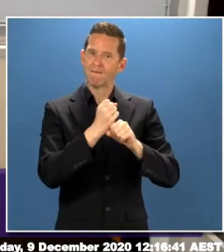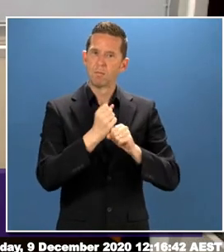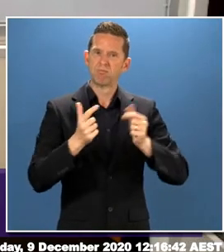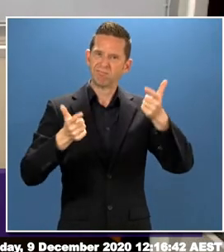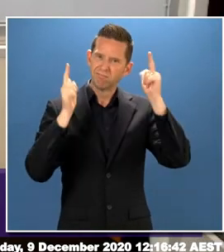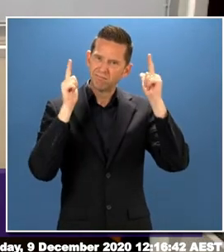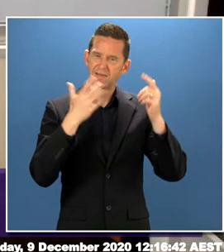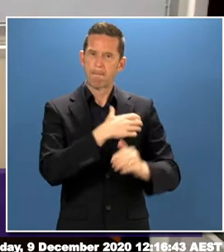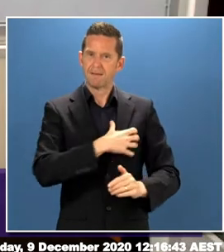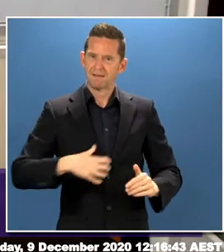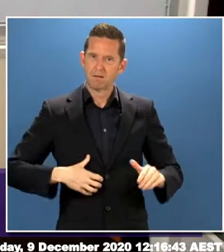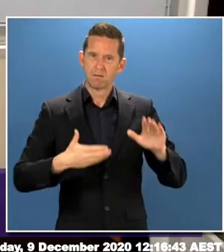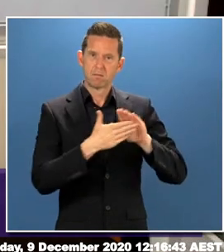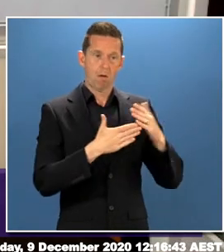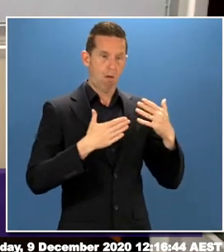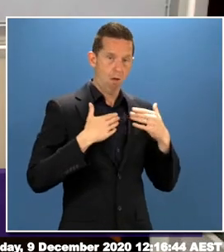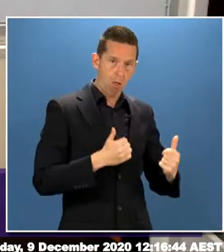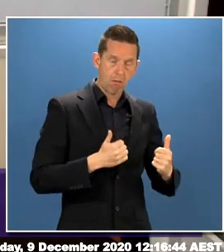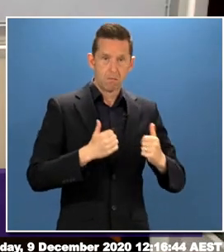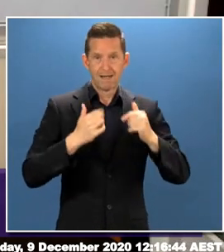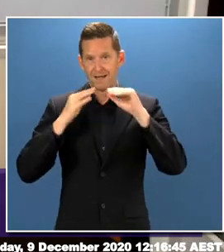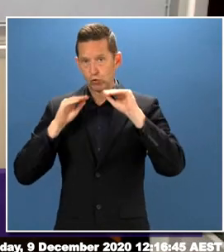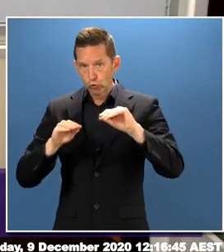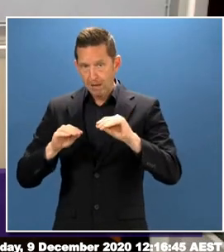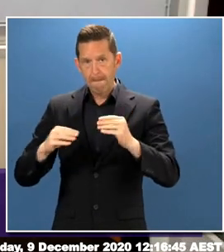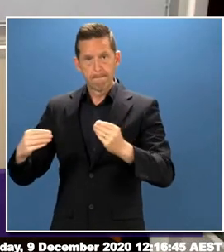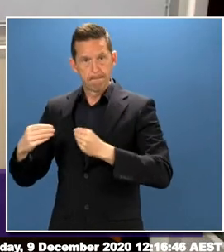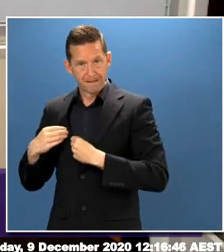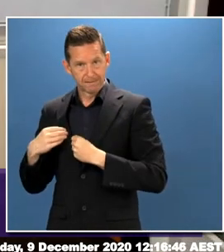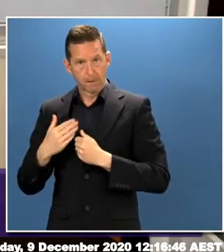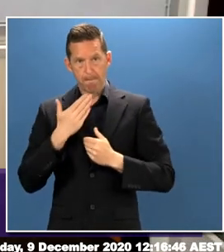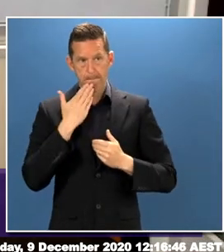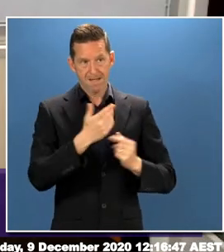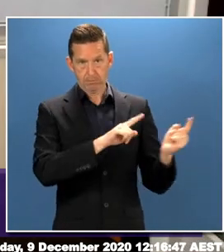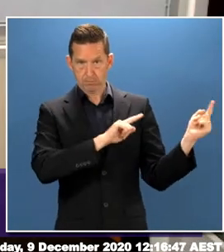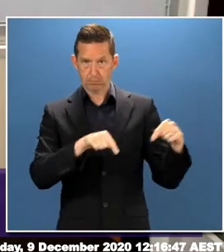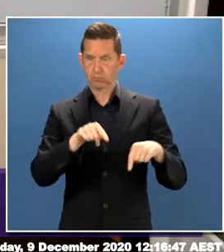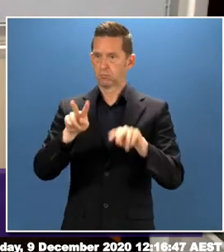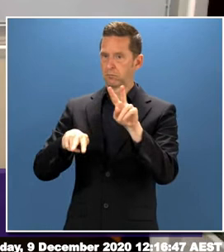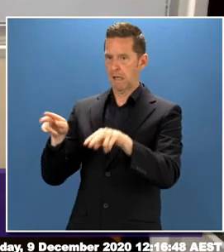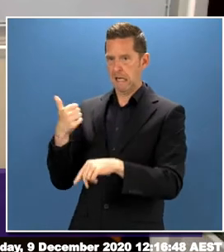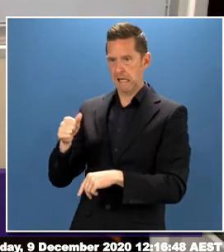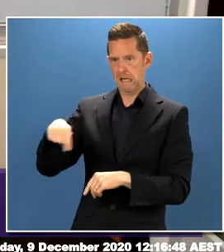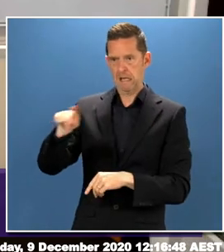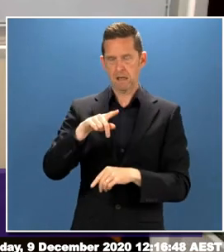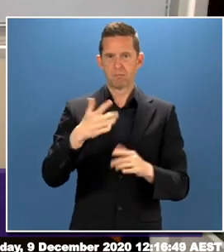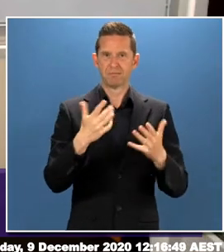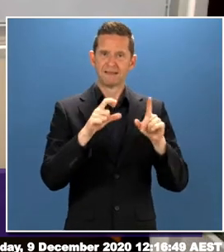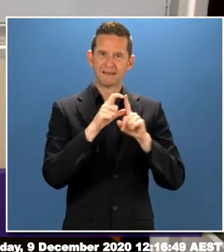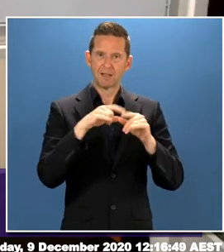of health, education and business, to walk through the environment with students working in there to provide an opportunity for them